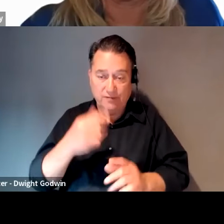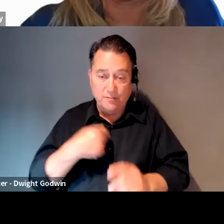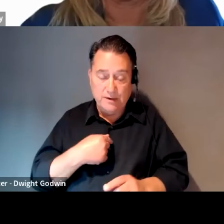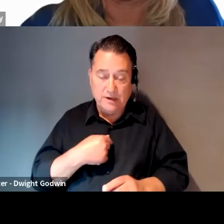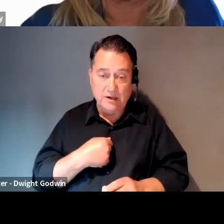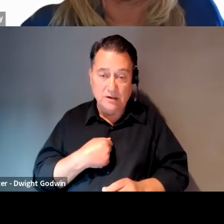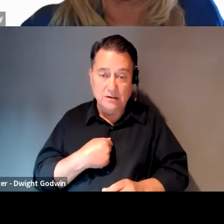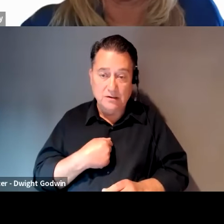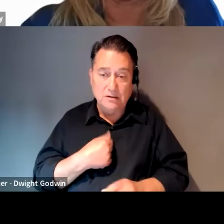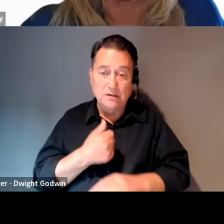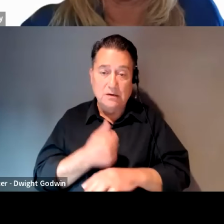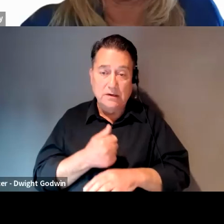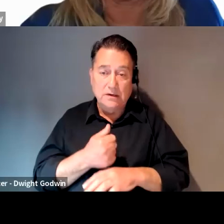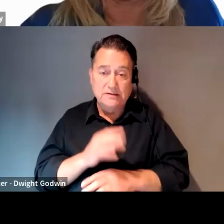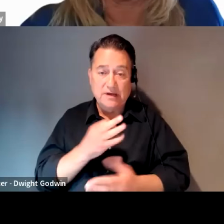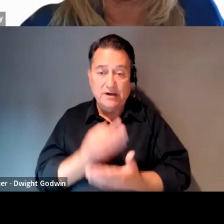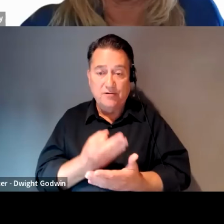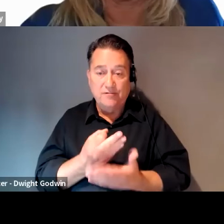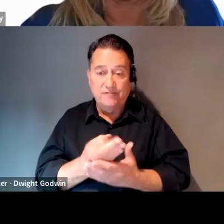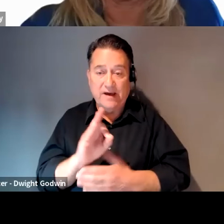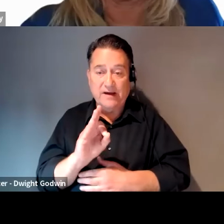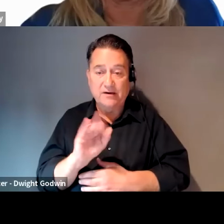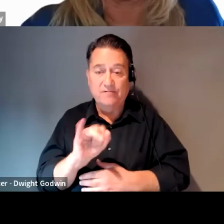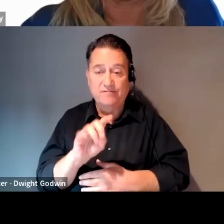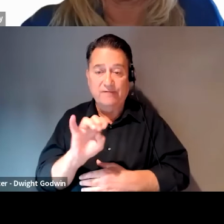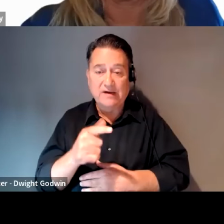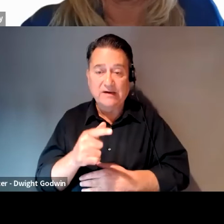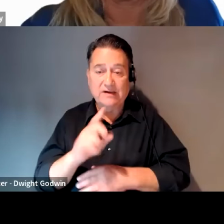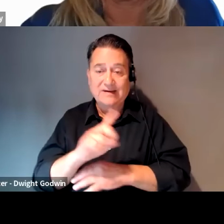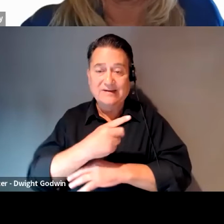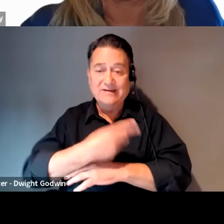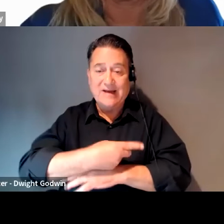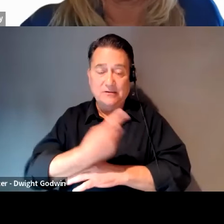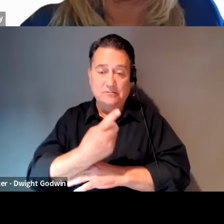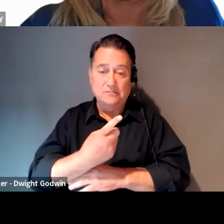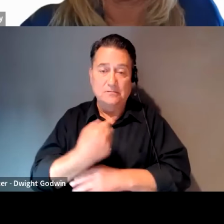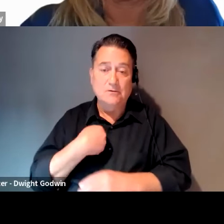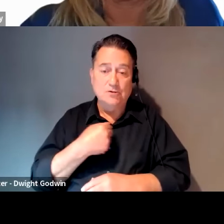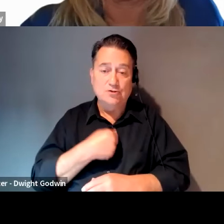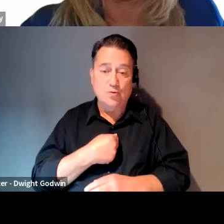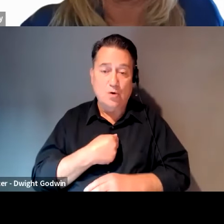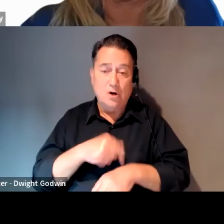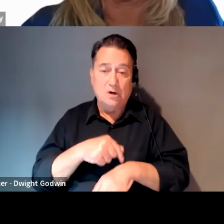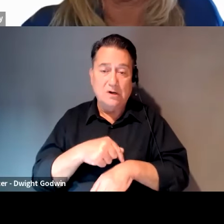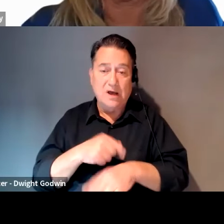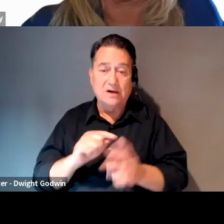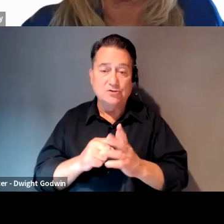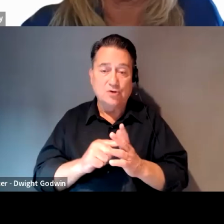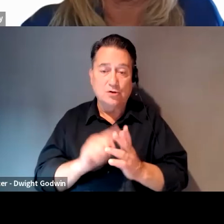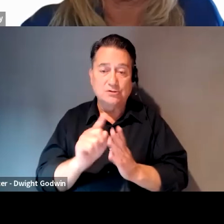is set a fact finding date so that our clock starts ticking. If we don't get this case resolved